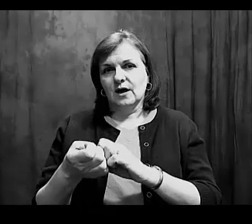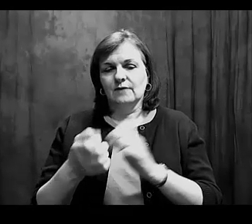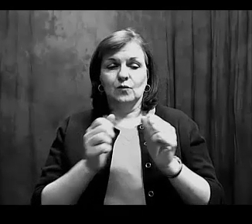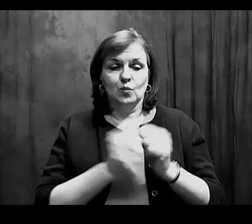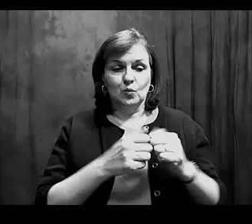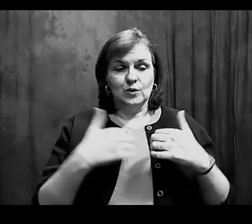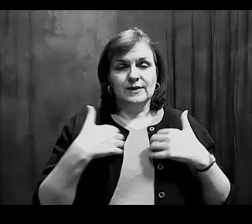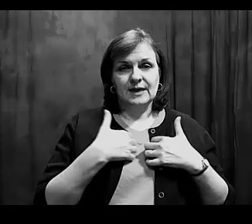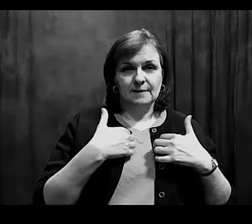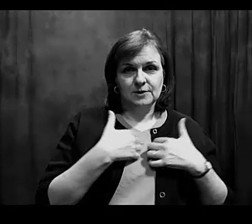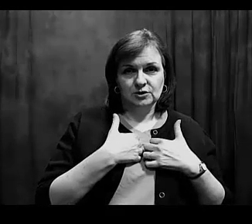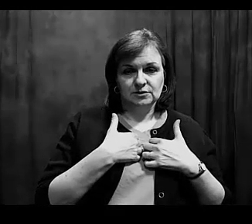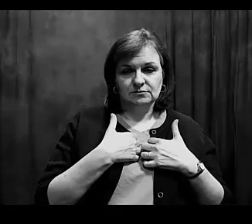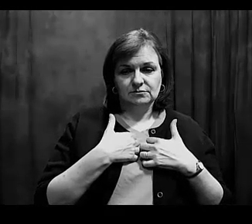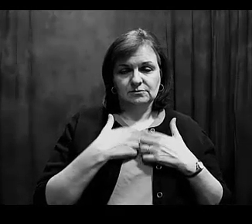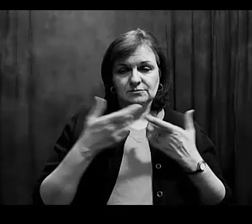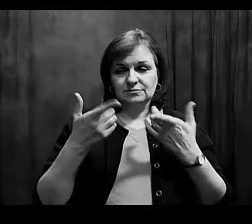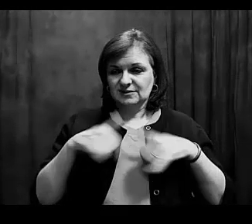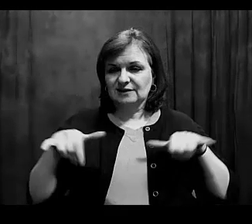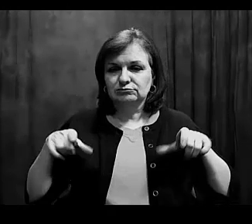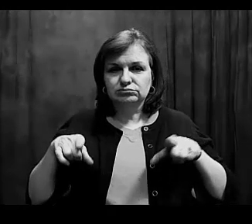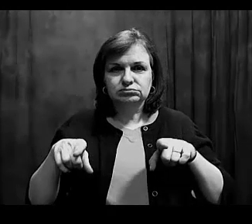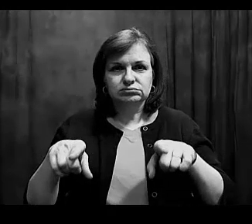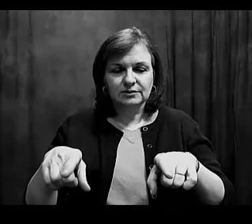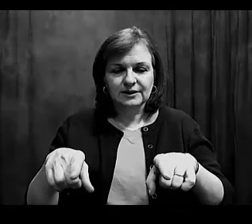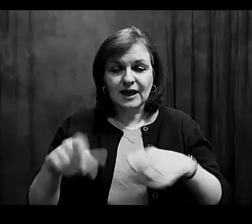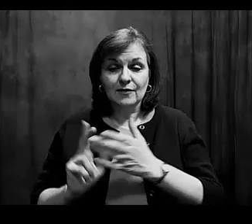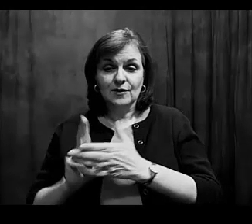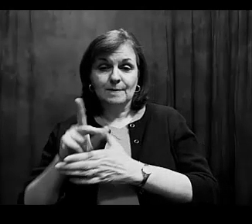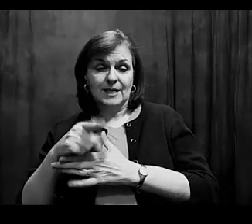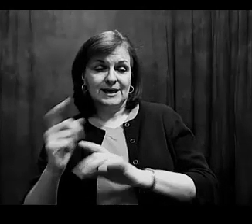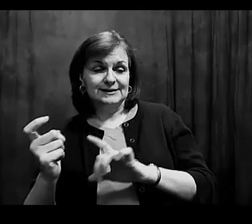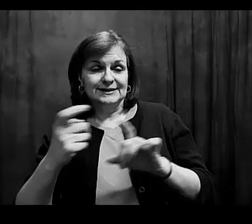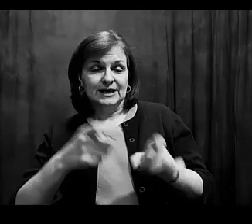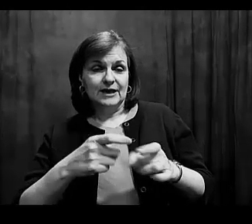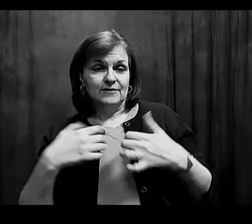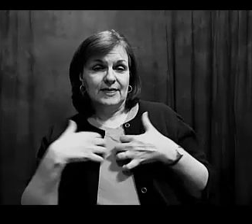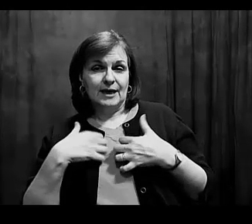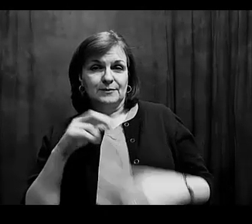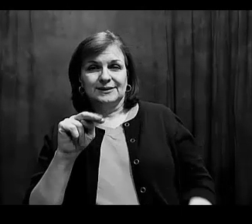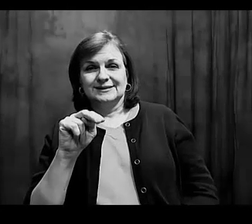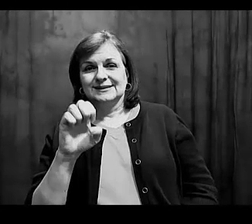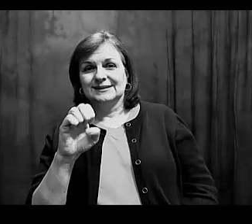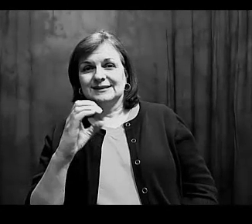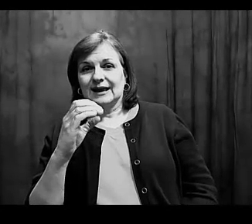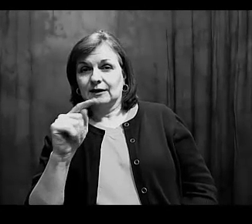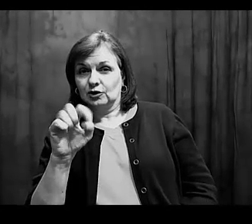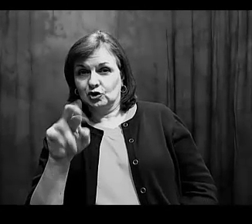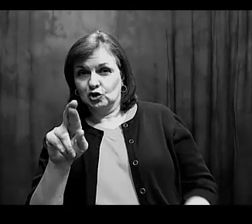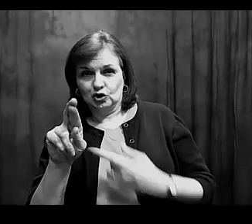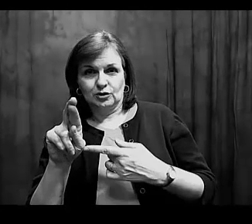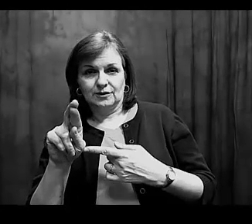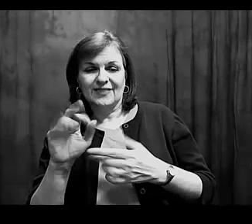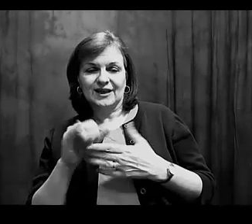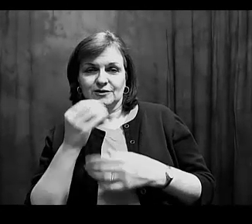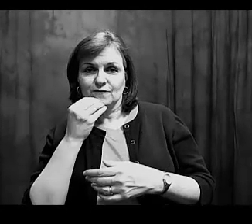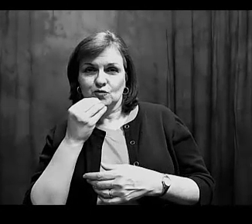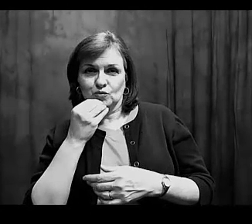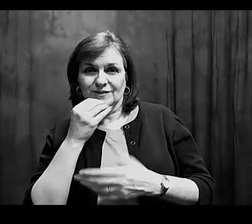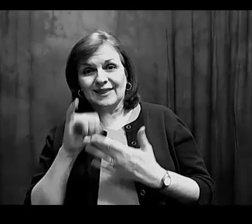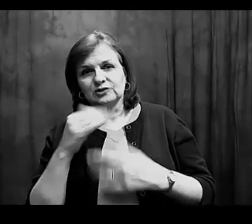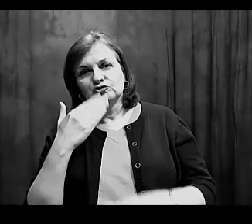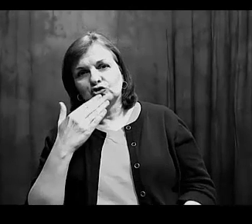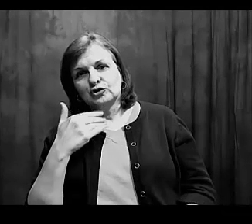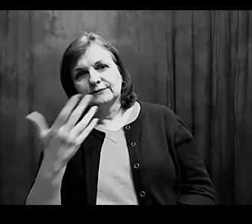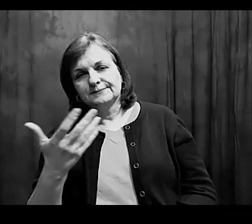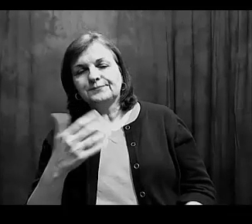with the animals because the plants are going to give the animal's nectar - right? nectar is a food source its a sugar